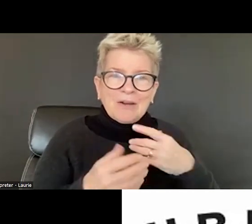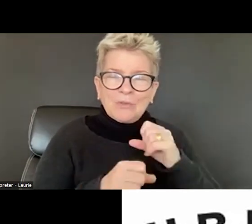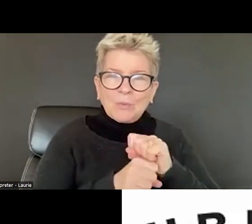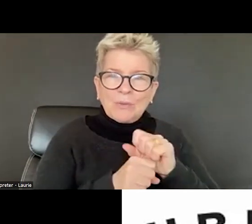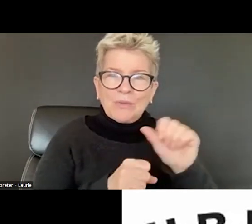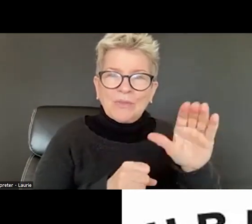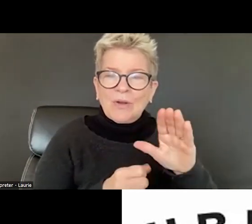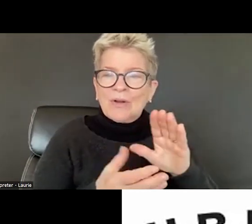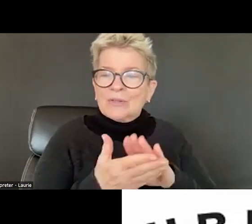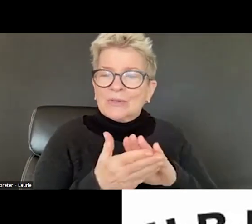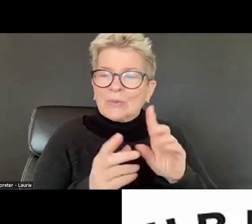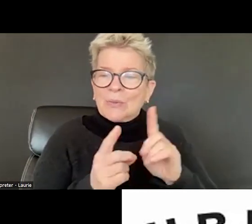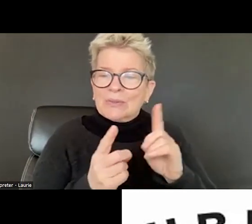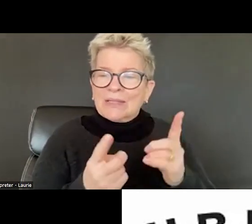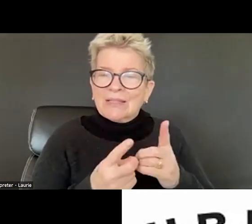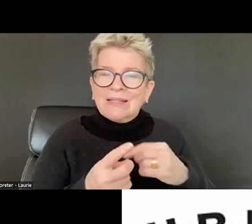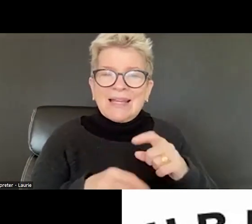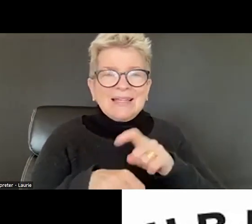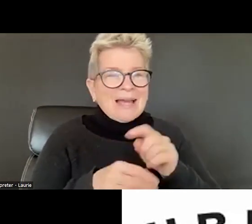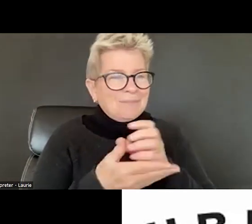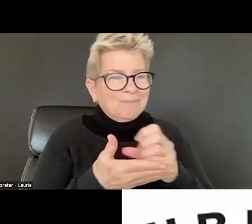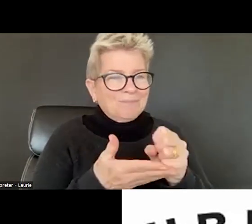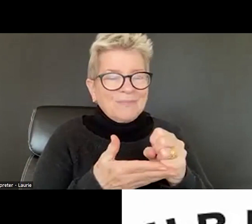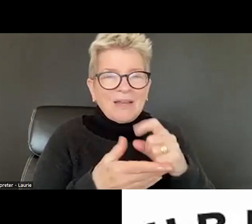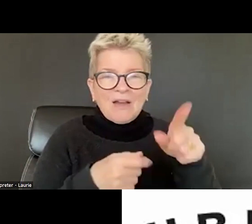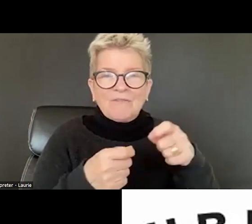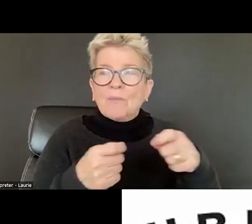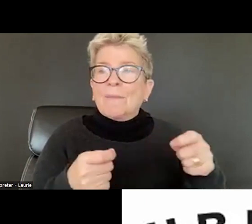running out of time on the panel I just have really quick wrapup questions for each person